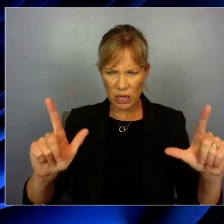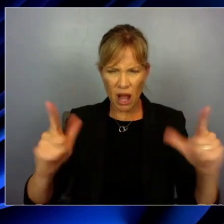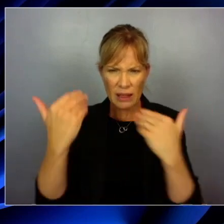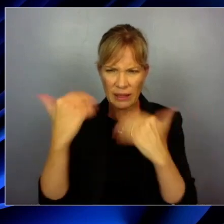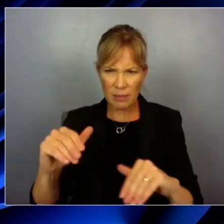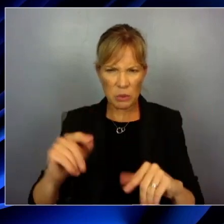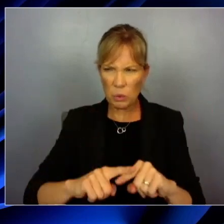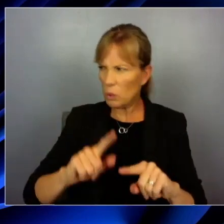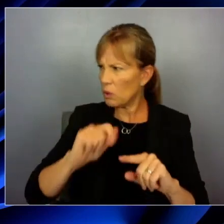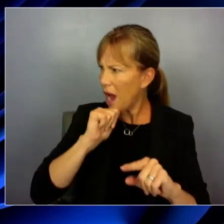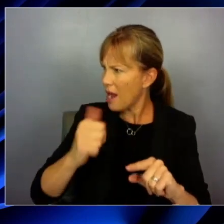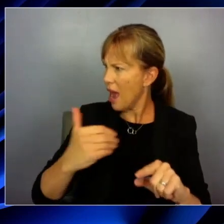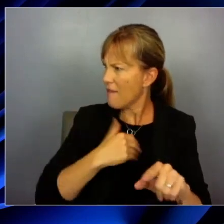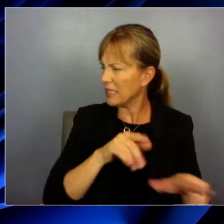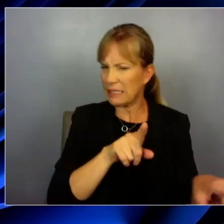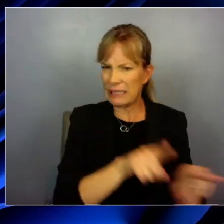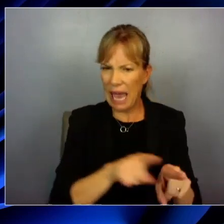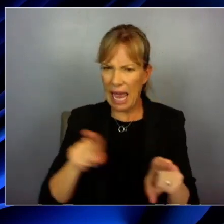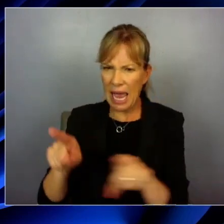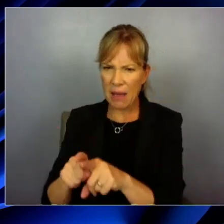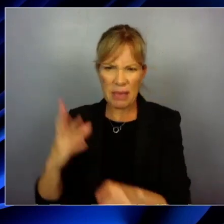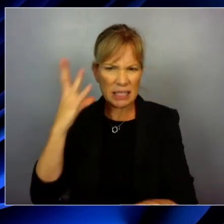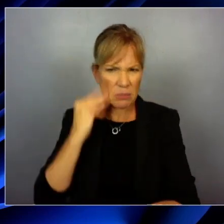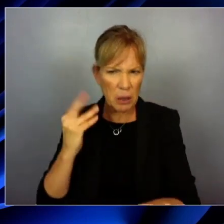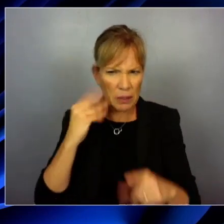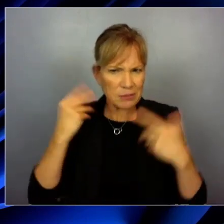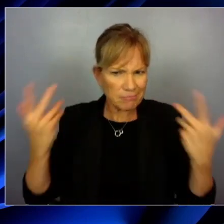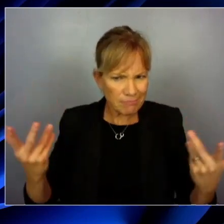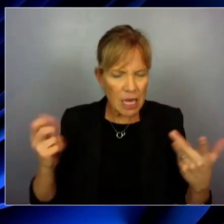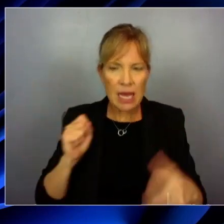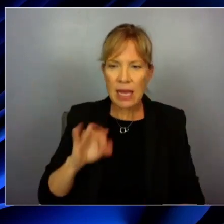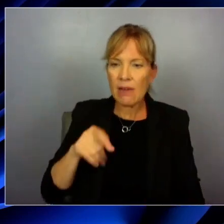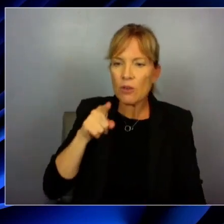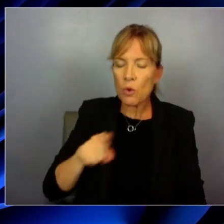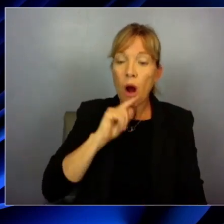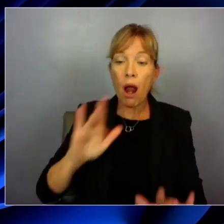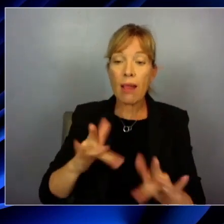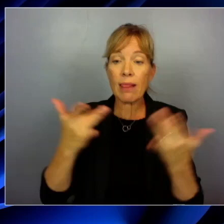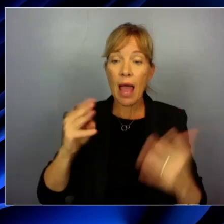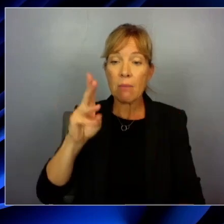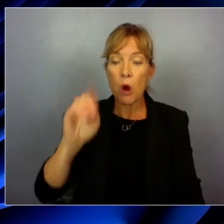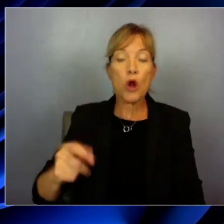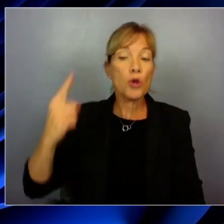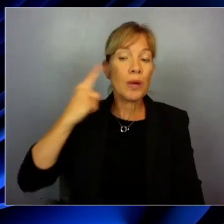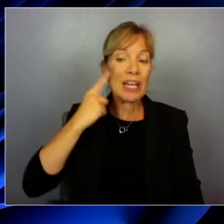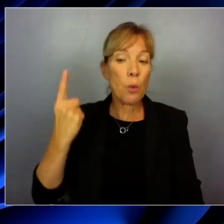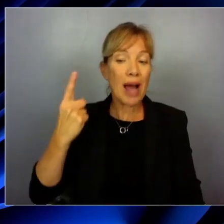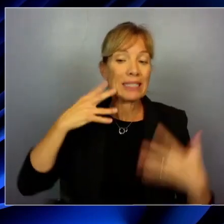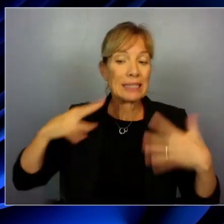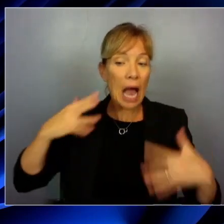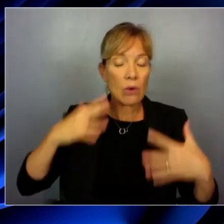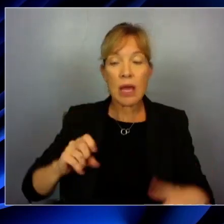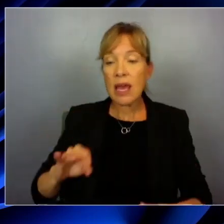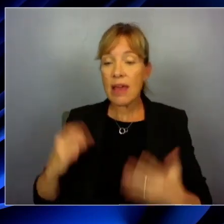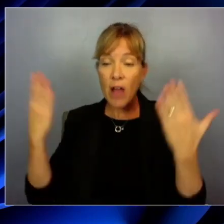having that same experience? So if you are in light mode, you hear one set of sounds. If you are in dark mode,